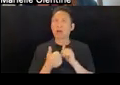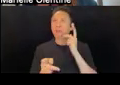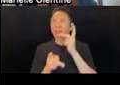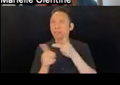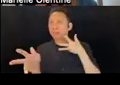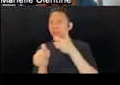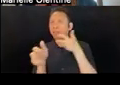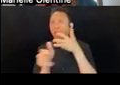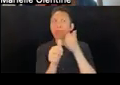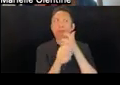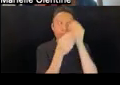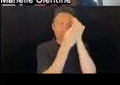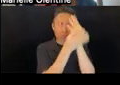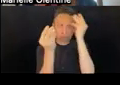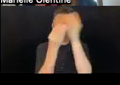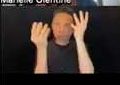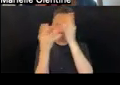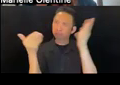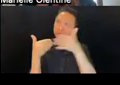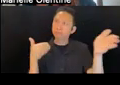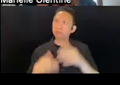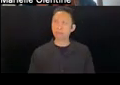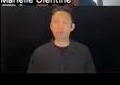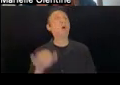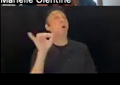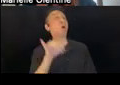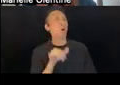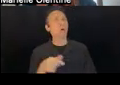was because of Gotham Documentary Lab, we started